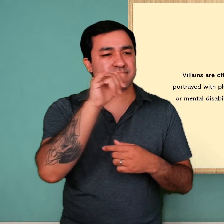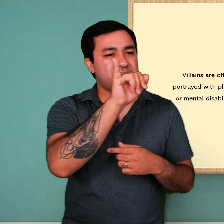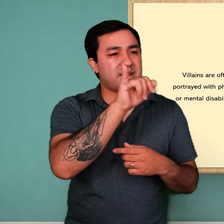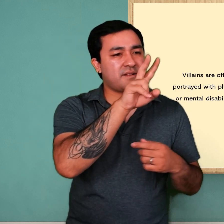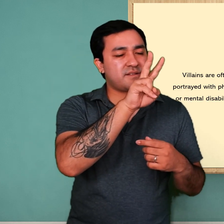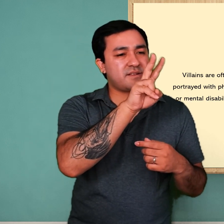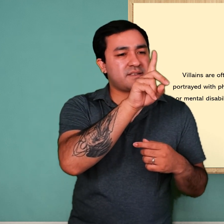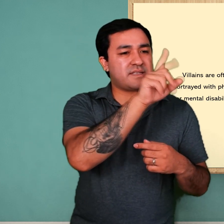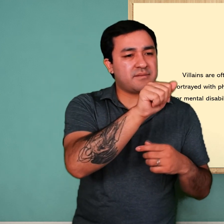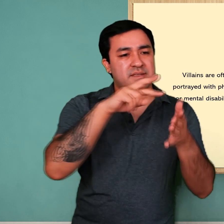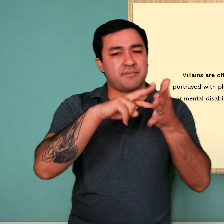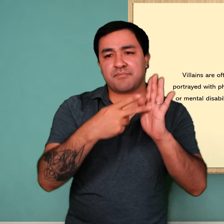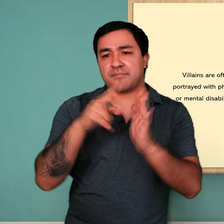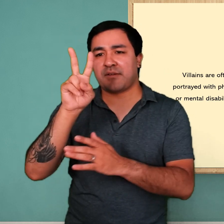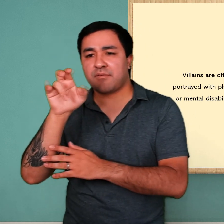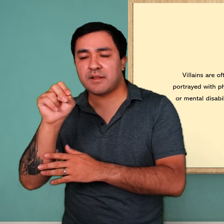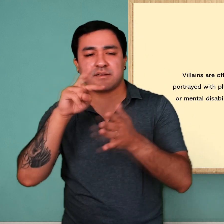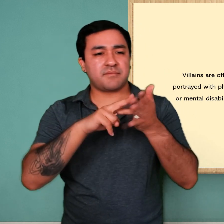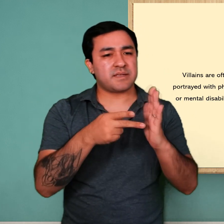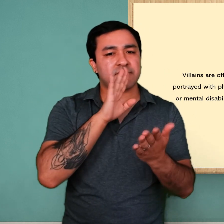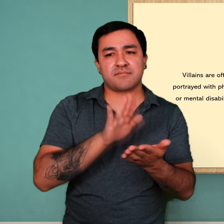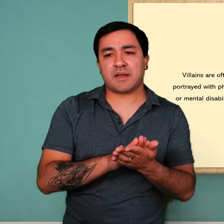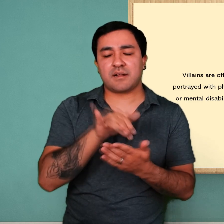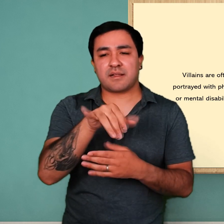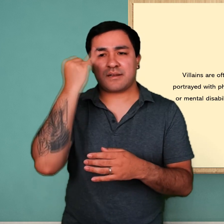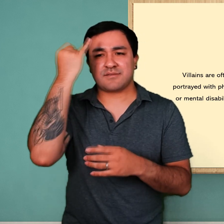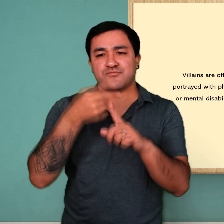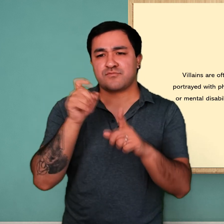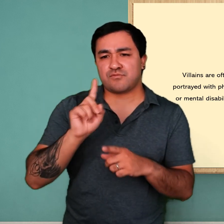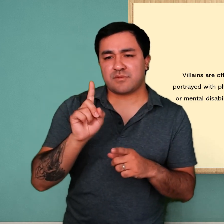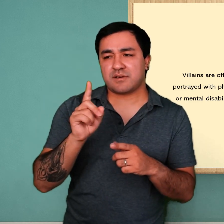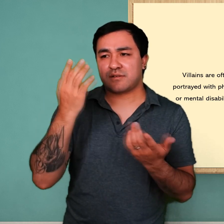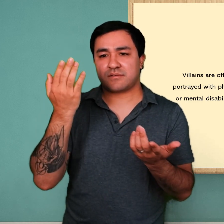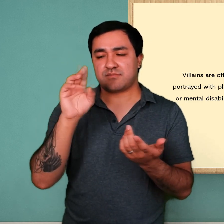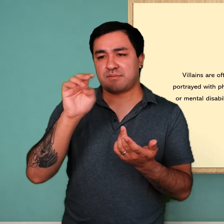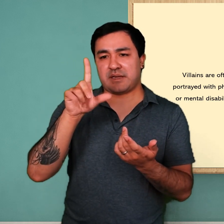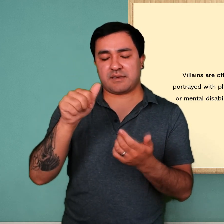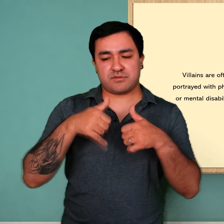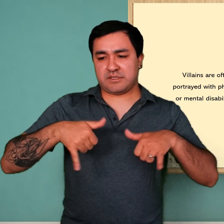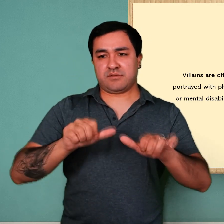and other countries. People are quick to push aside disabled people for their own benefit.